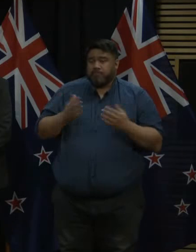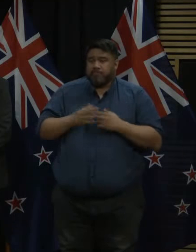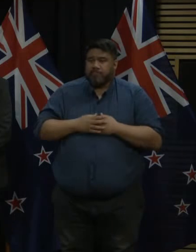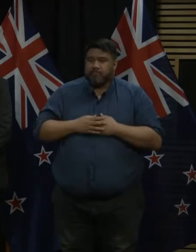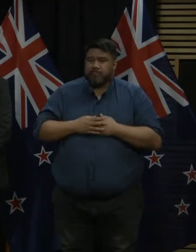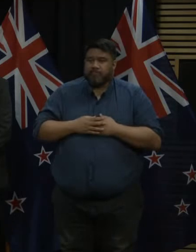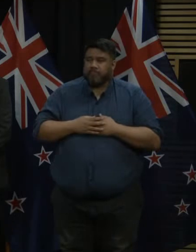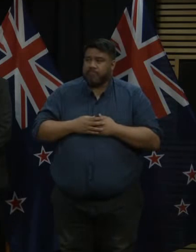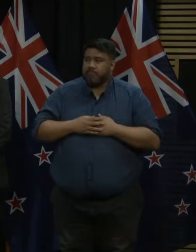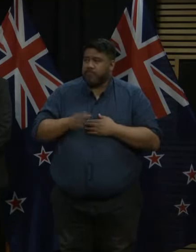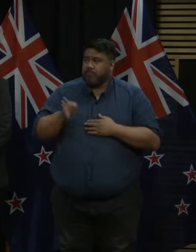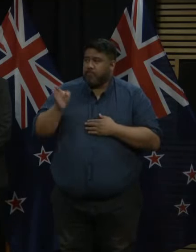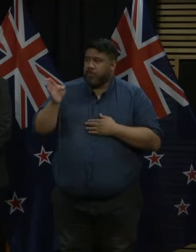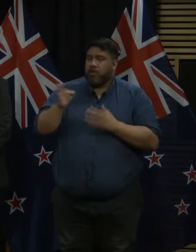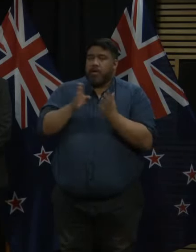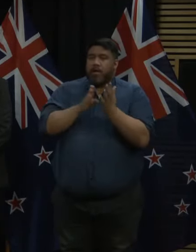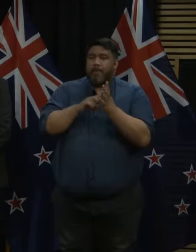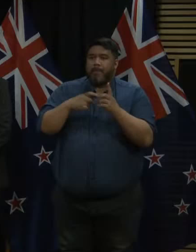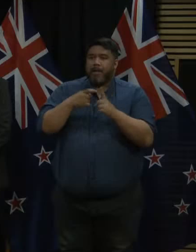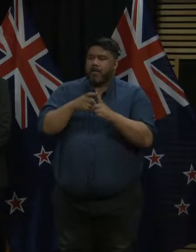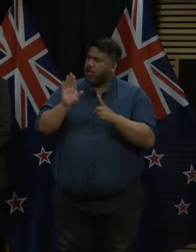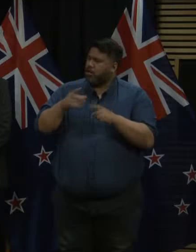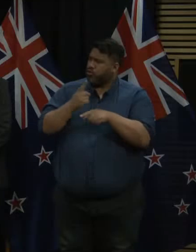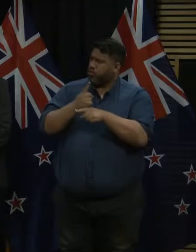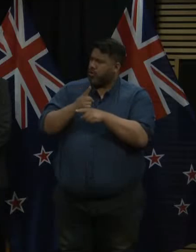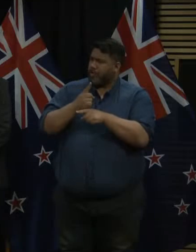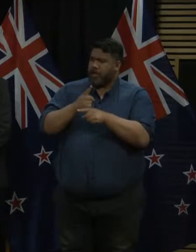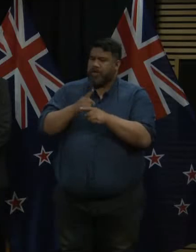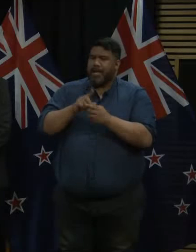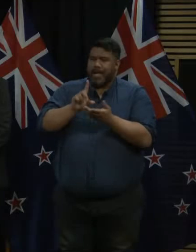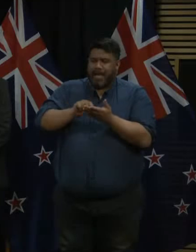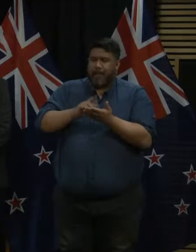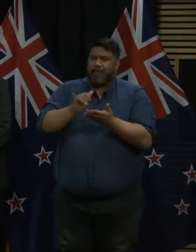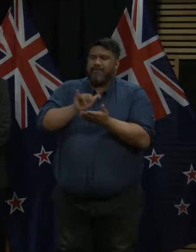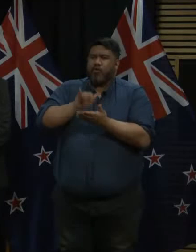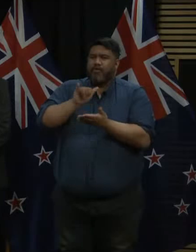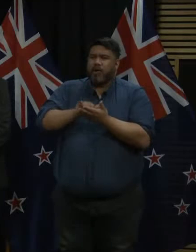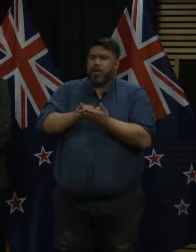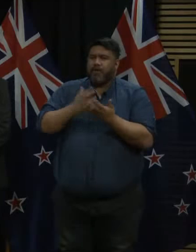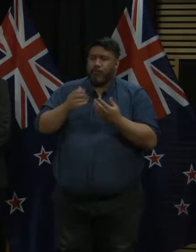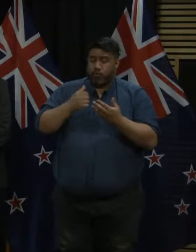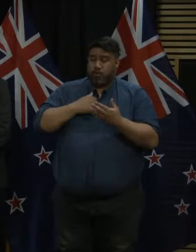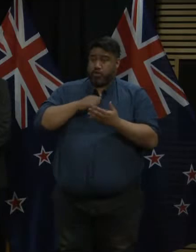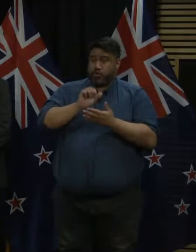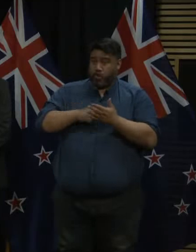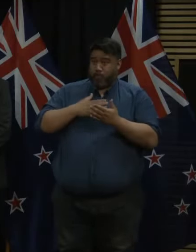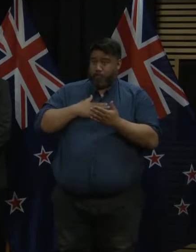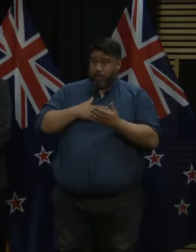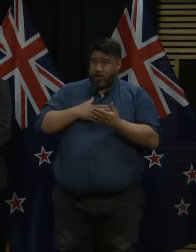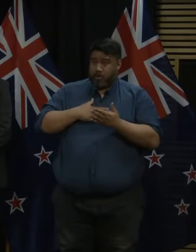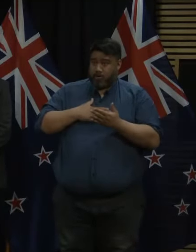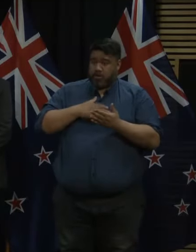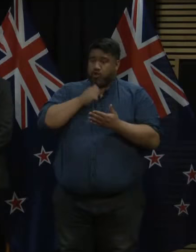So I think we'll be looking for